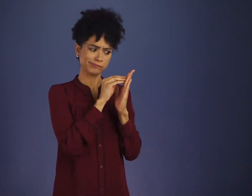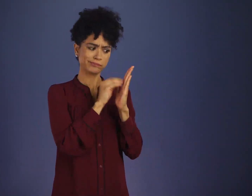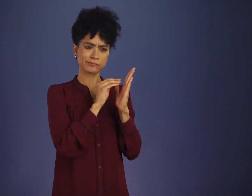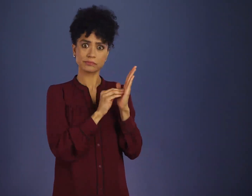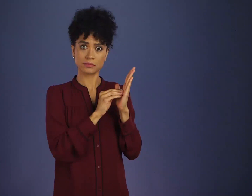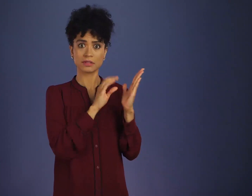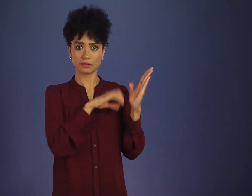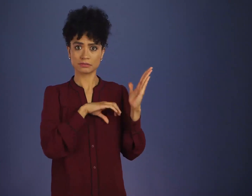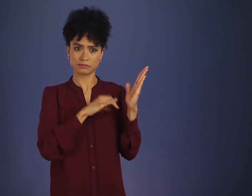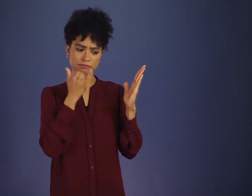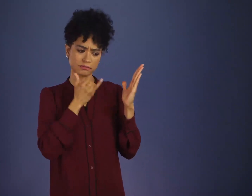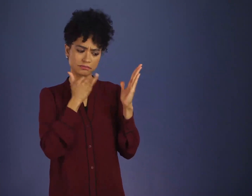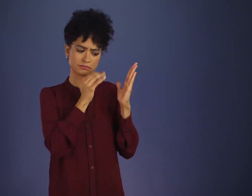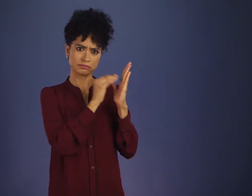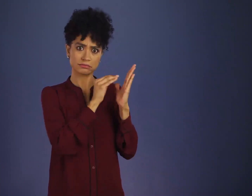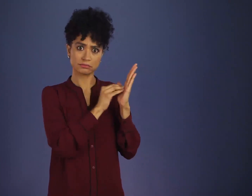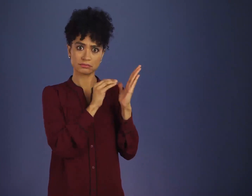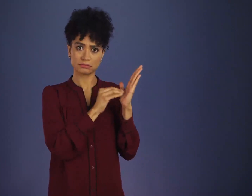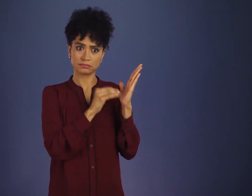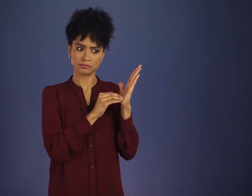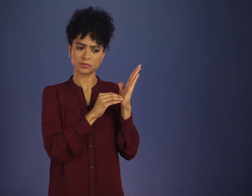have thus demolished their security.